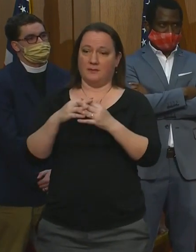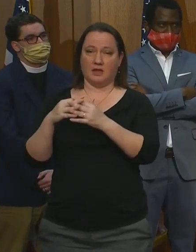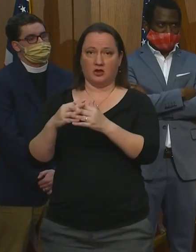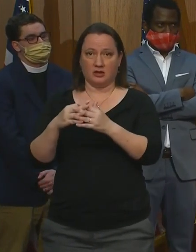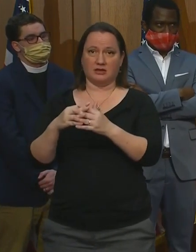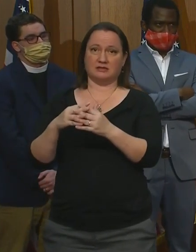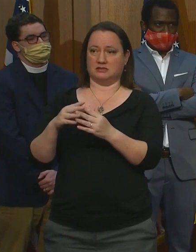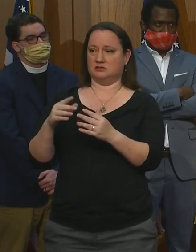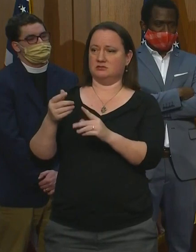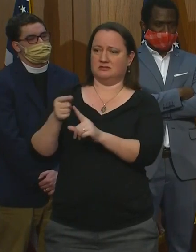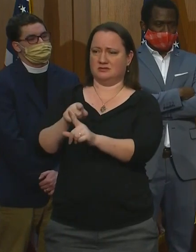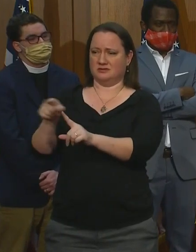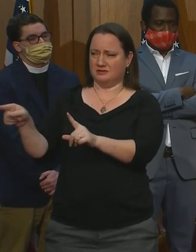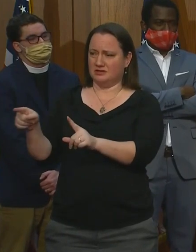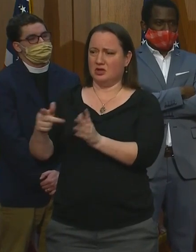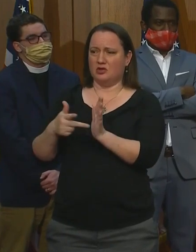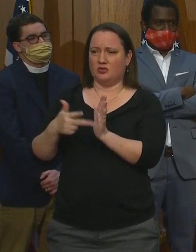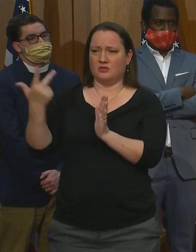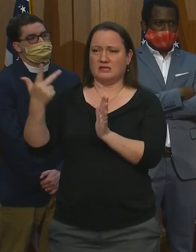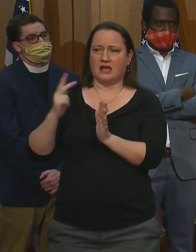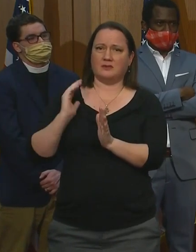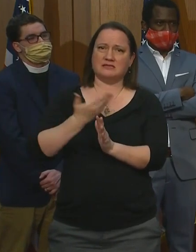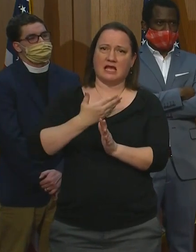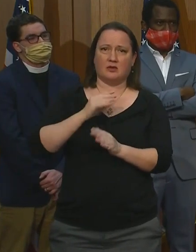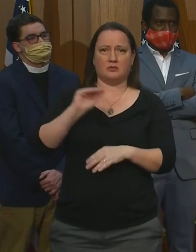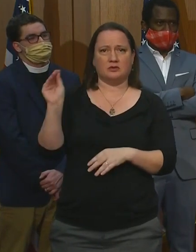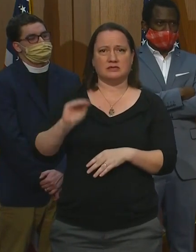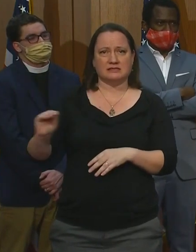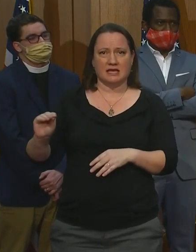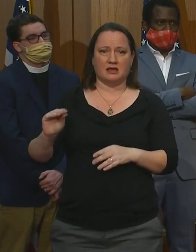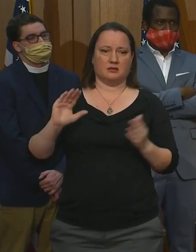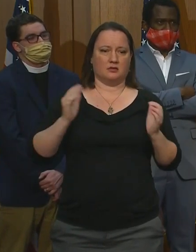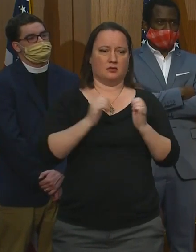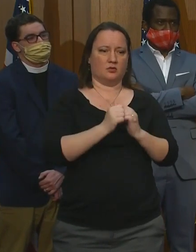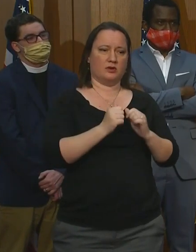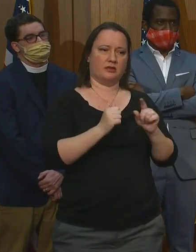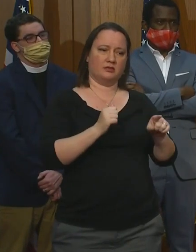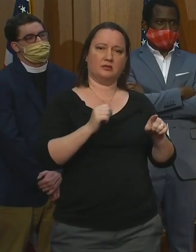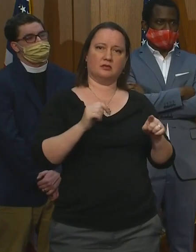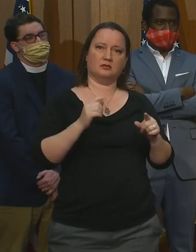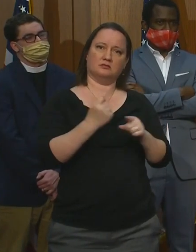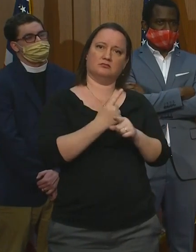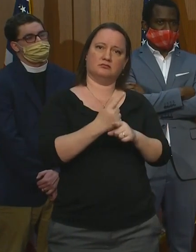AMERICANS ARE OVER REPRESENTED BY THREE AND THREE AND A HALF